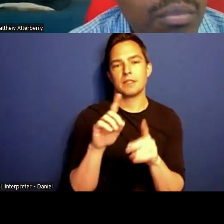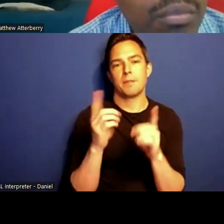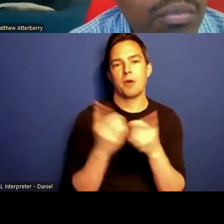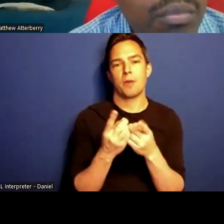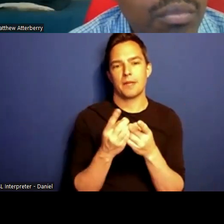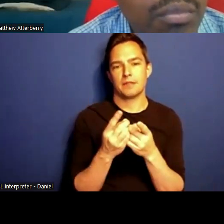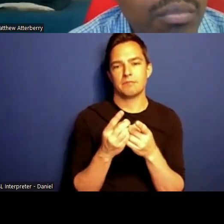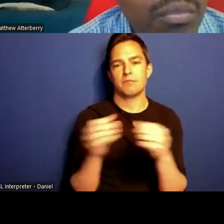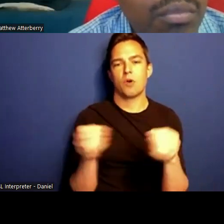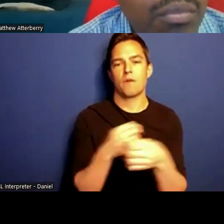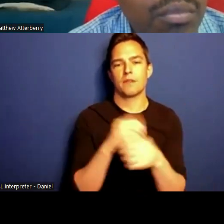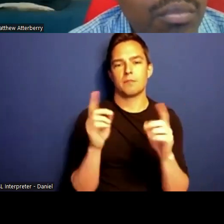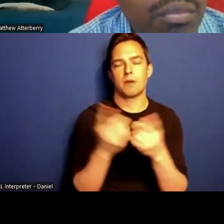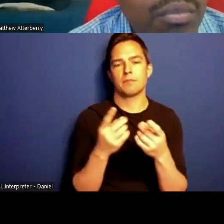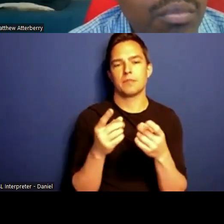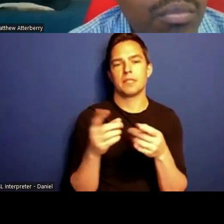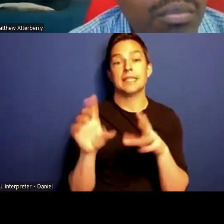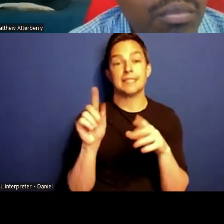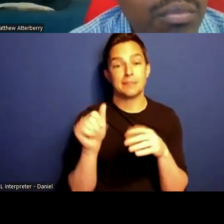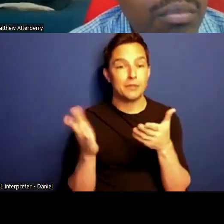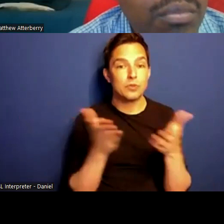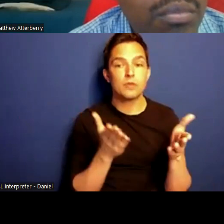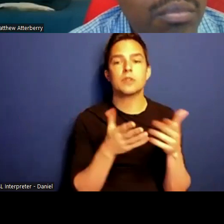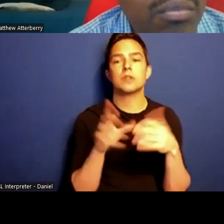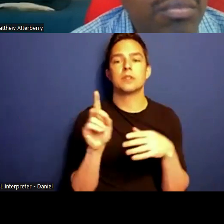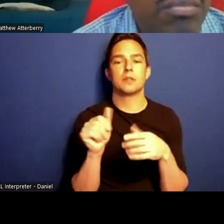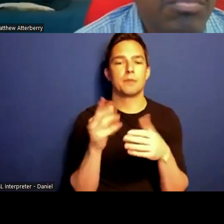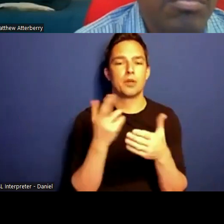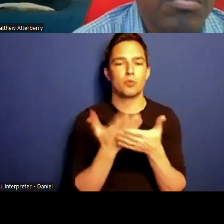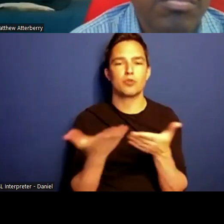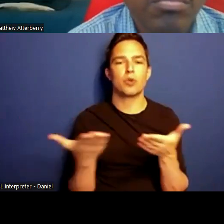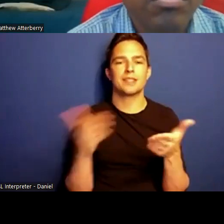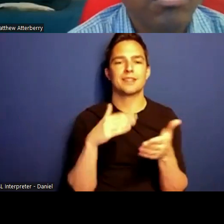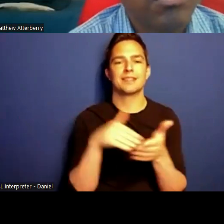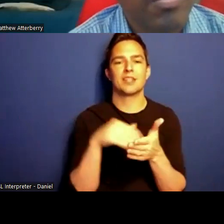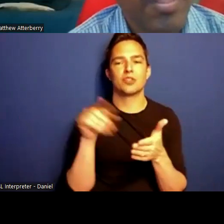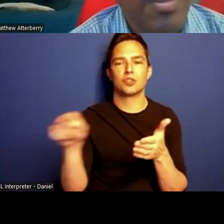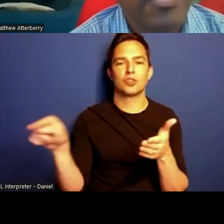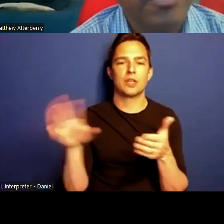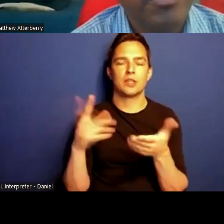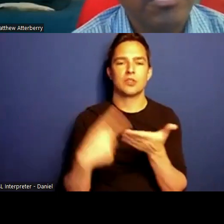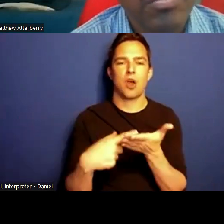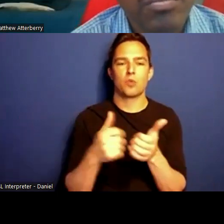of Disability Services or the Disability Resource Centers and like talk to people that worked there